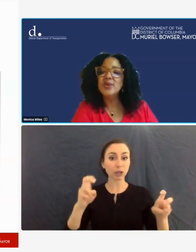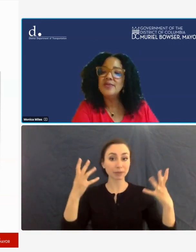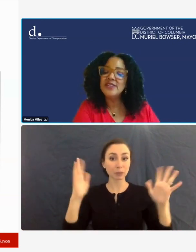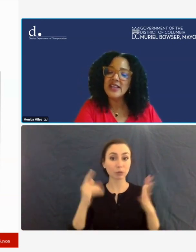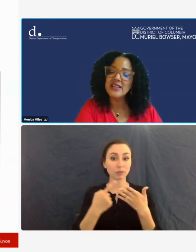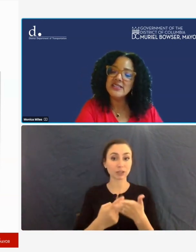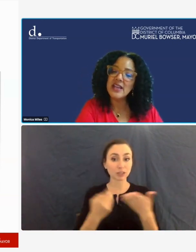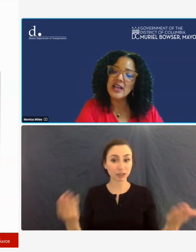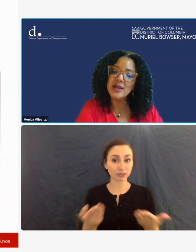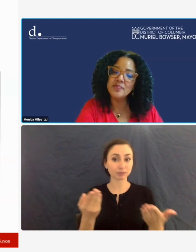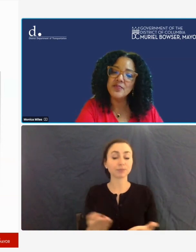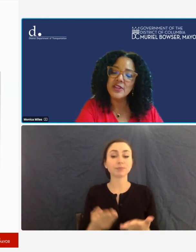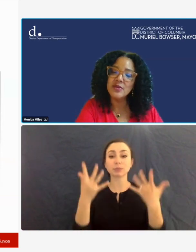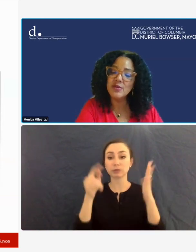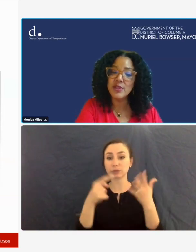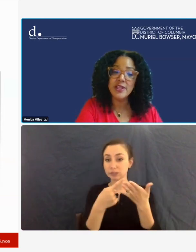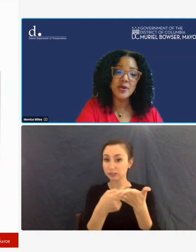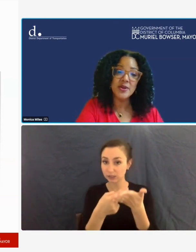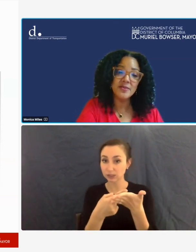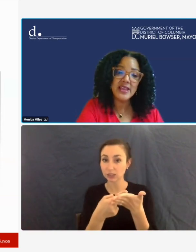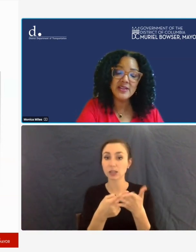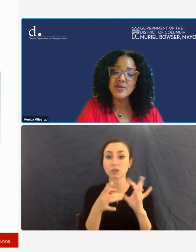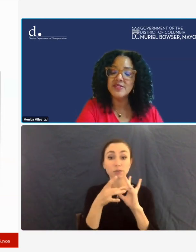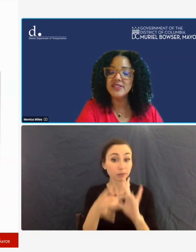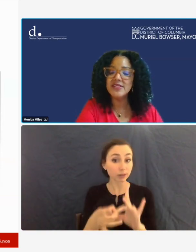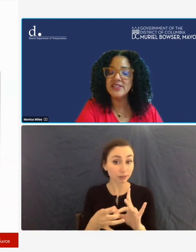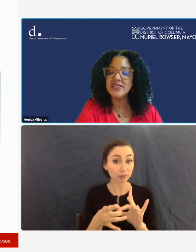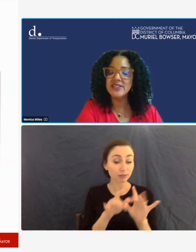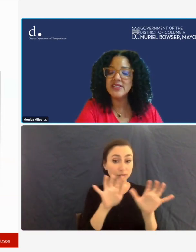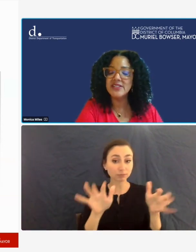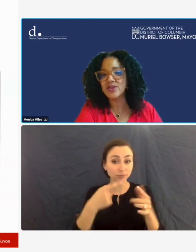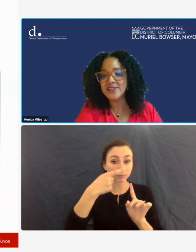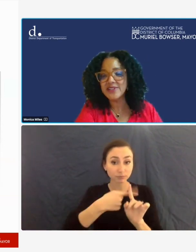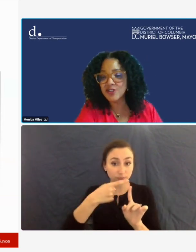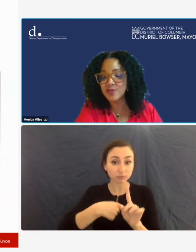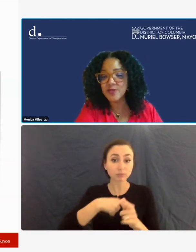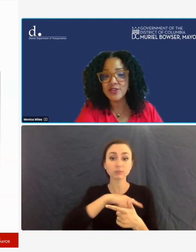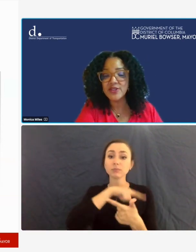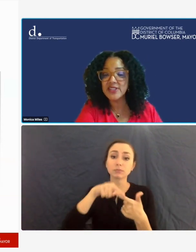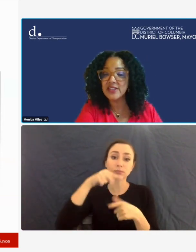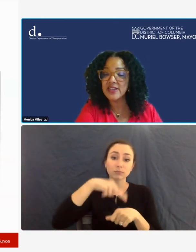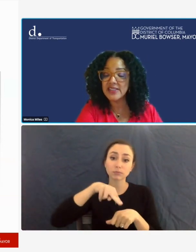discussed um related party rent we've discussed the national compensation matrix and executive